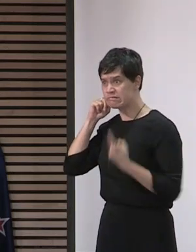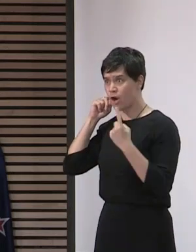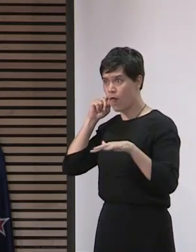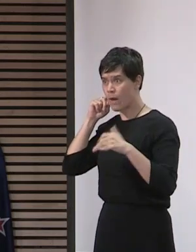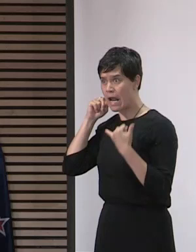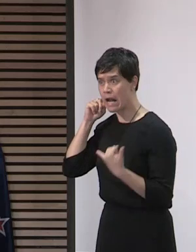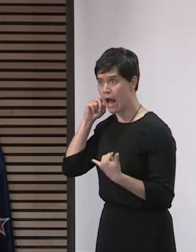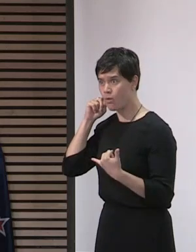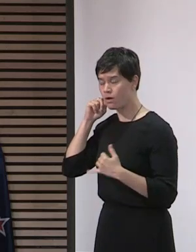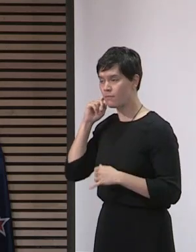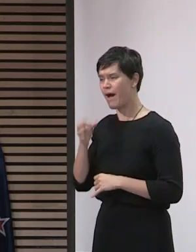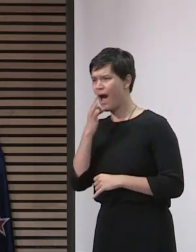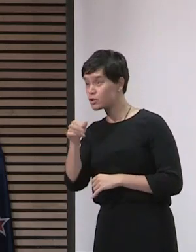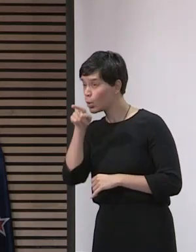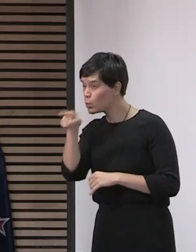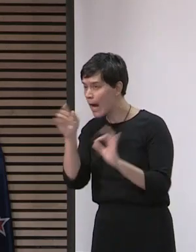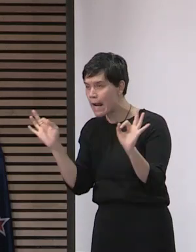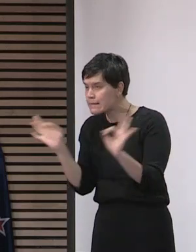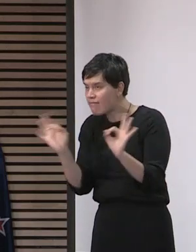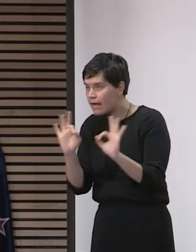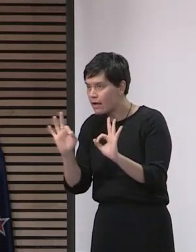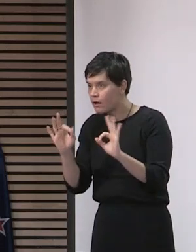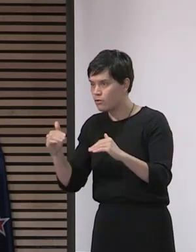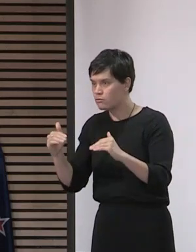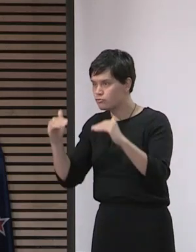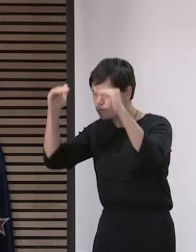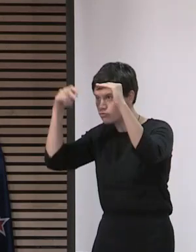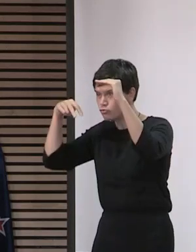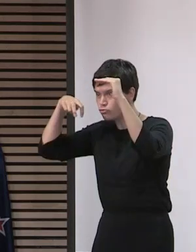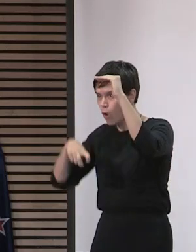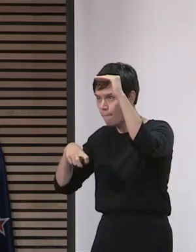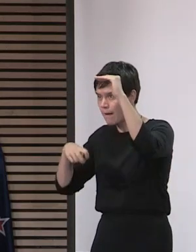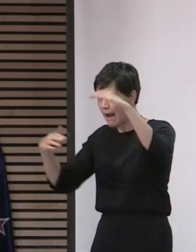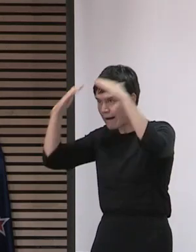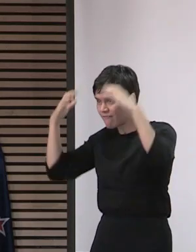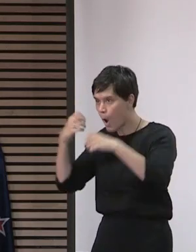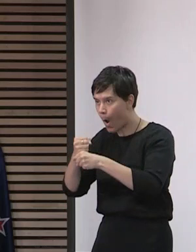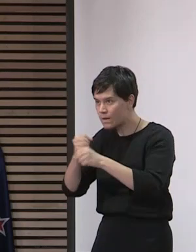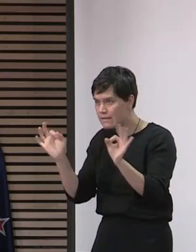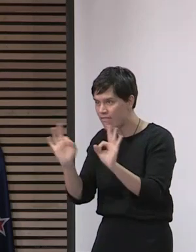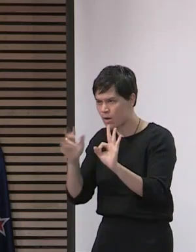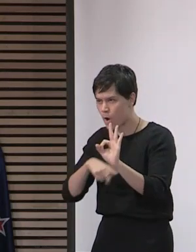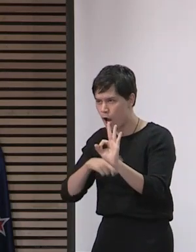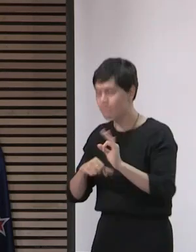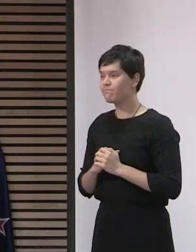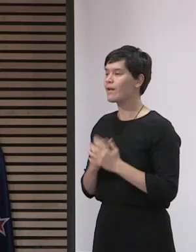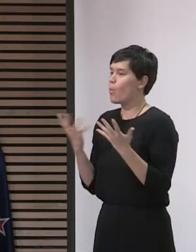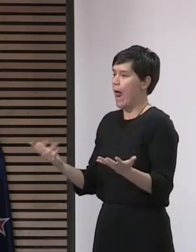going through my head, not me responding to your question. You can see right here where I was